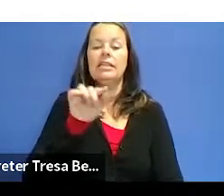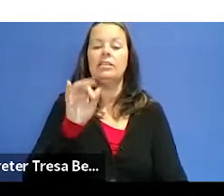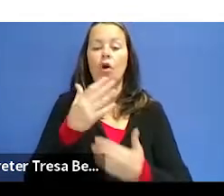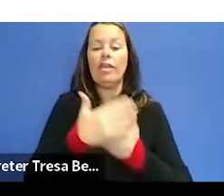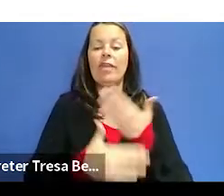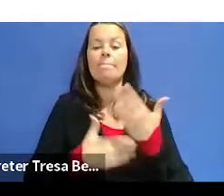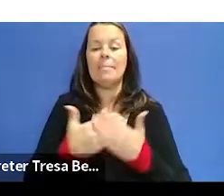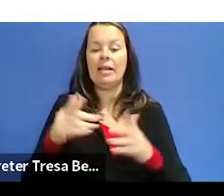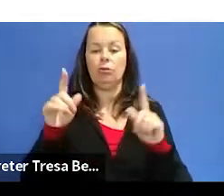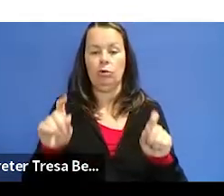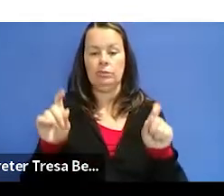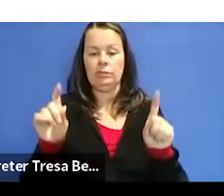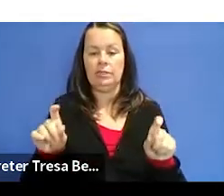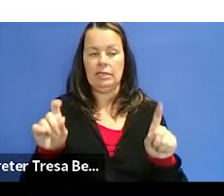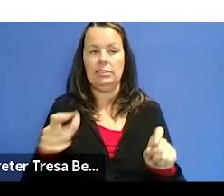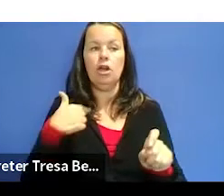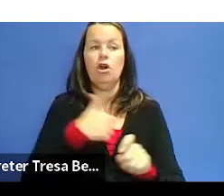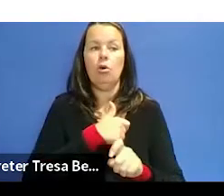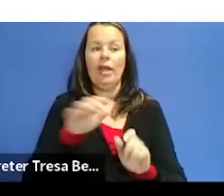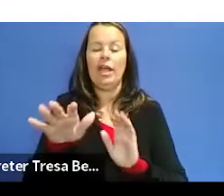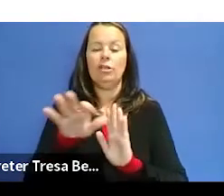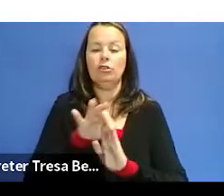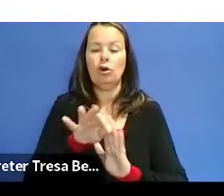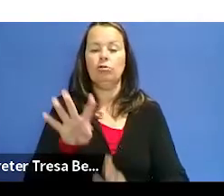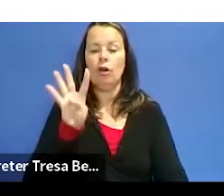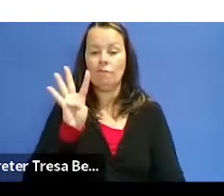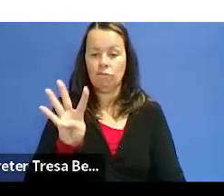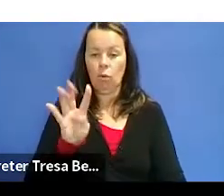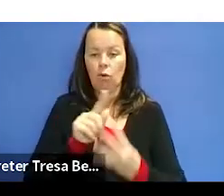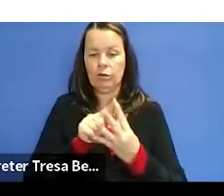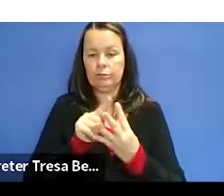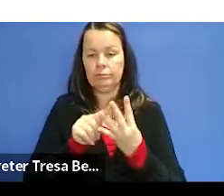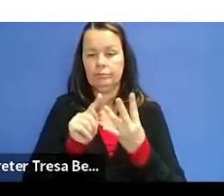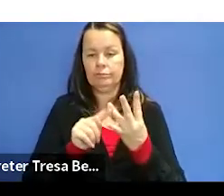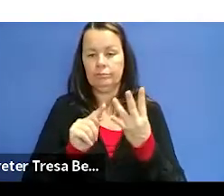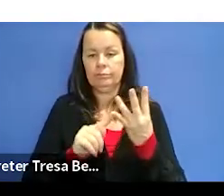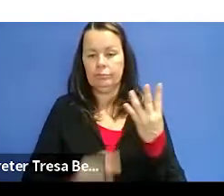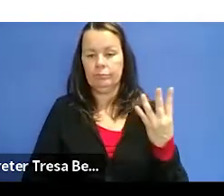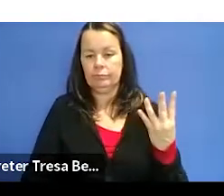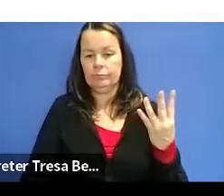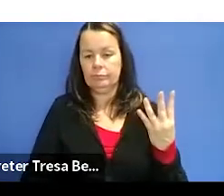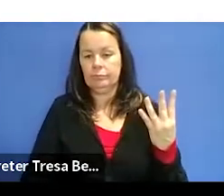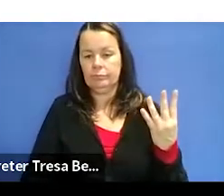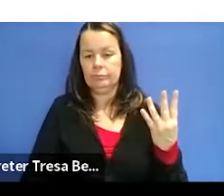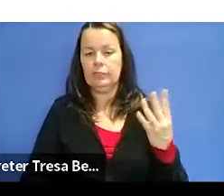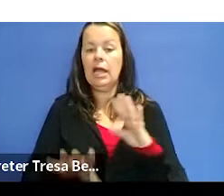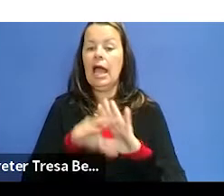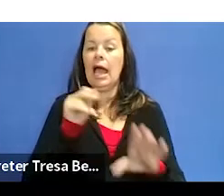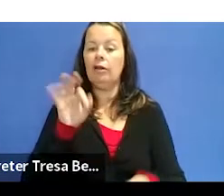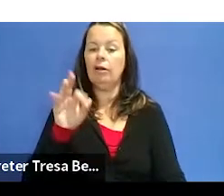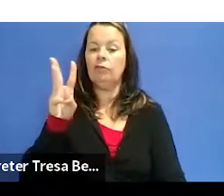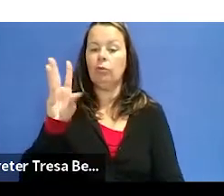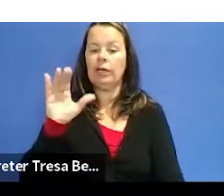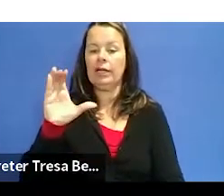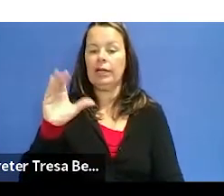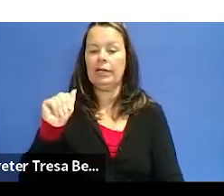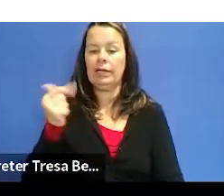So we chose four tests pretty much out of the Web Content Accessibility Guidelines.